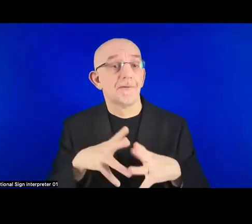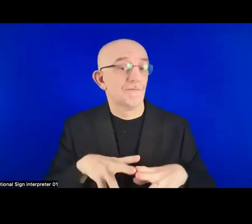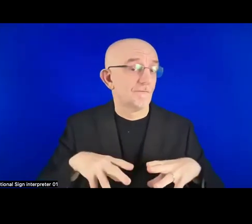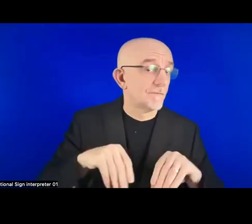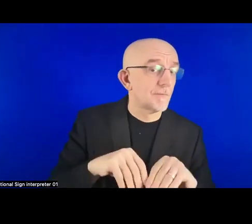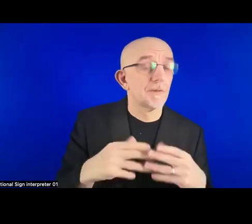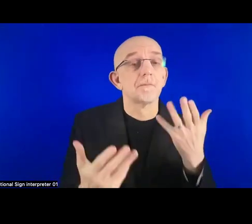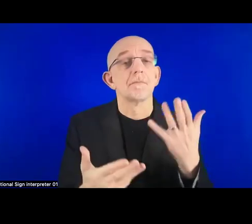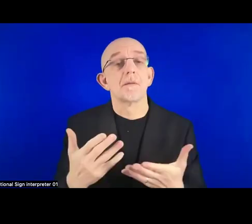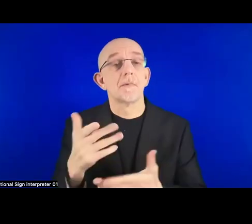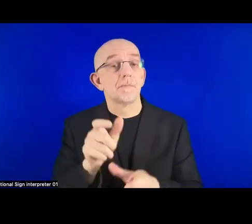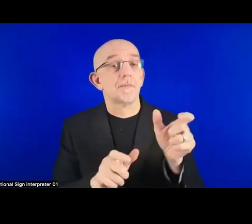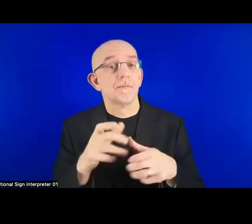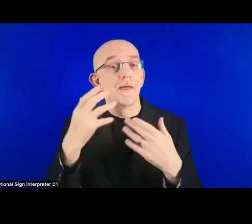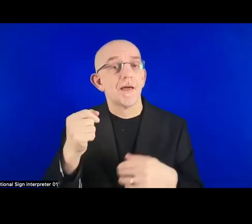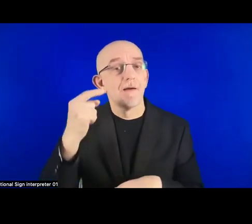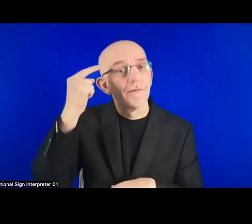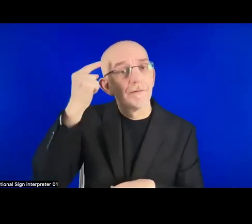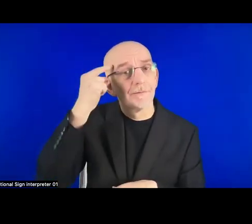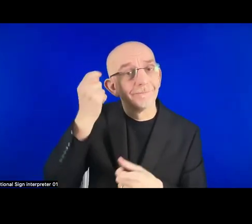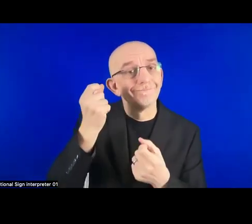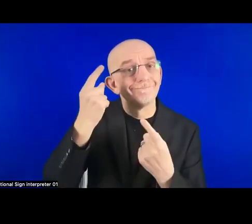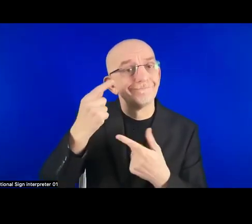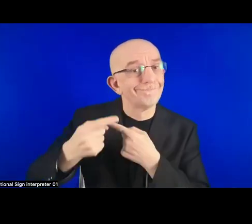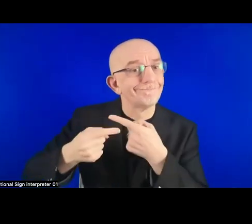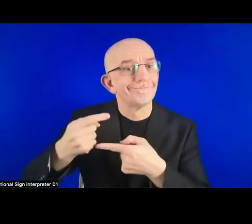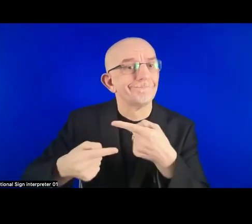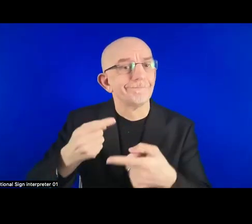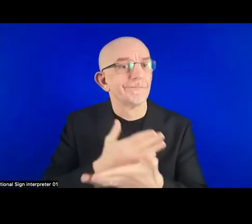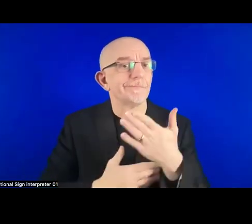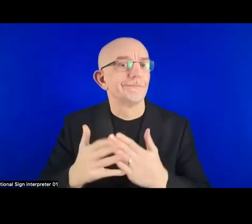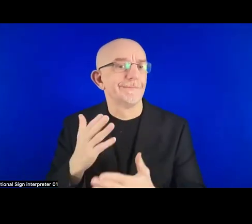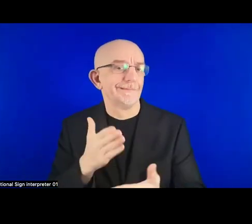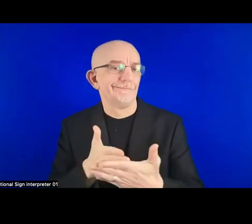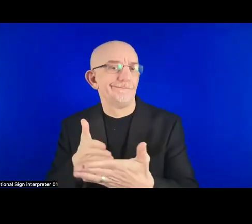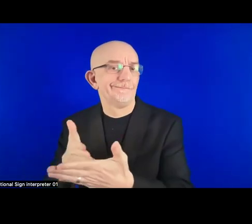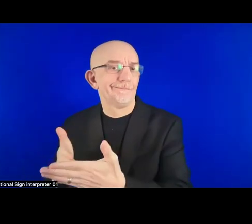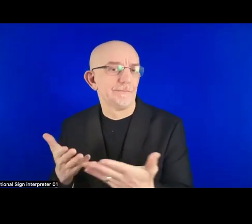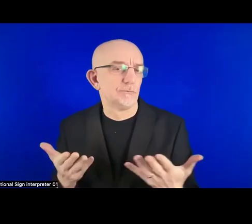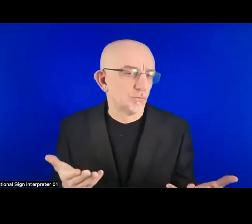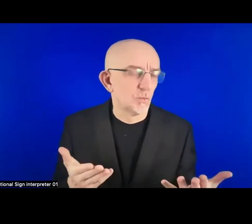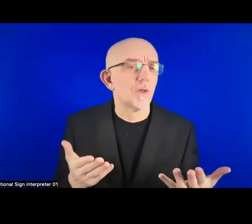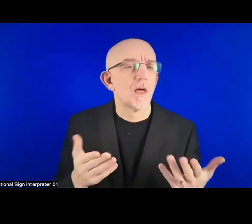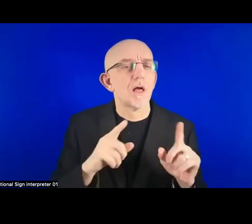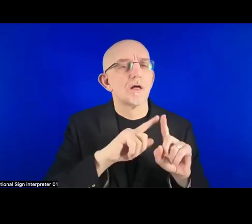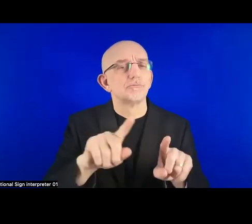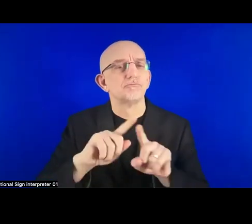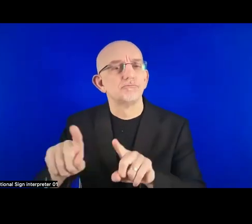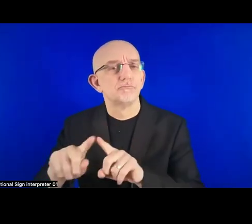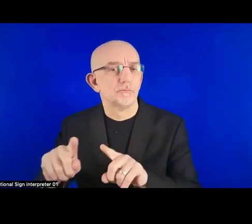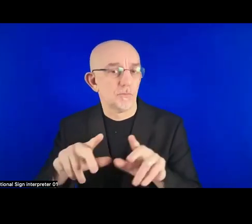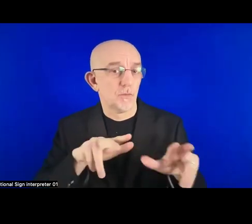like service providers who work with persons with intellectual disabilities. So our